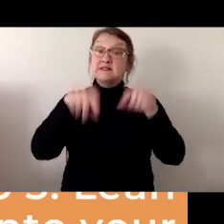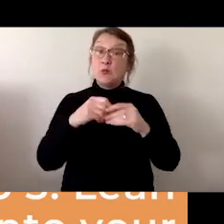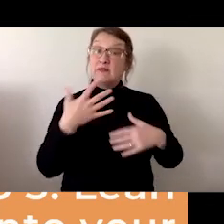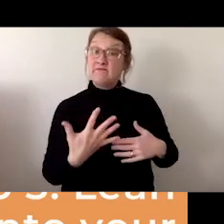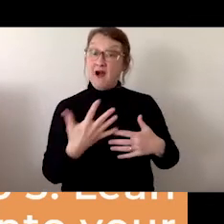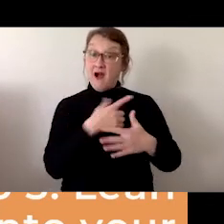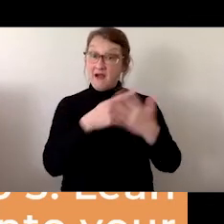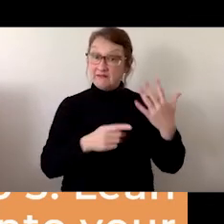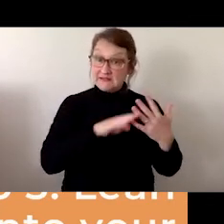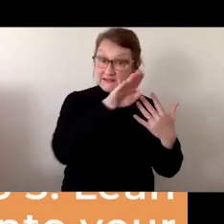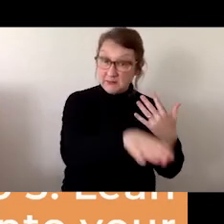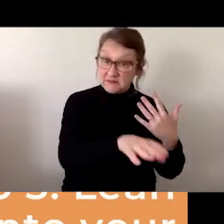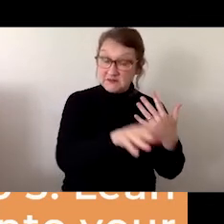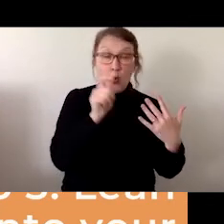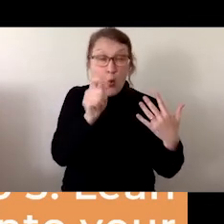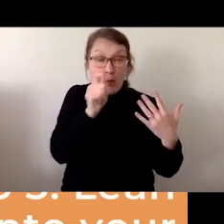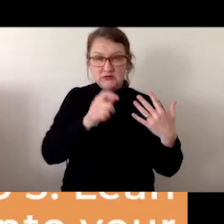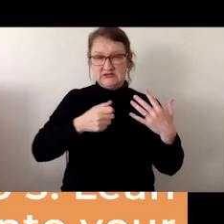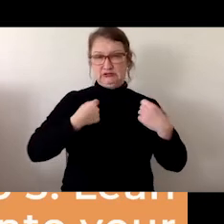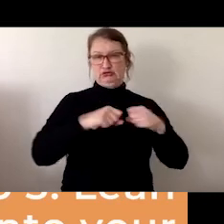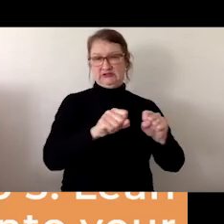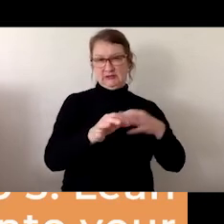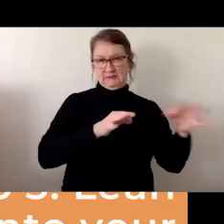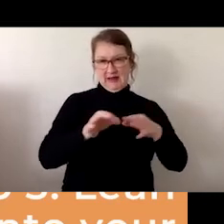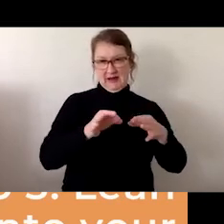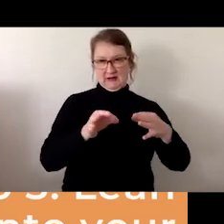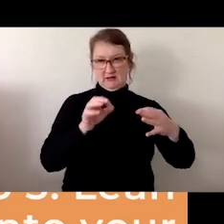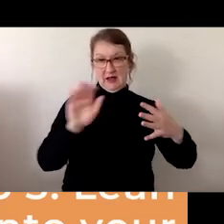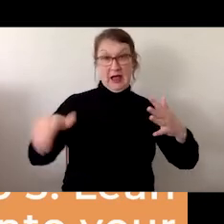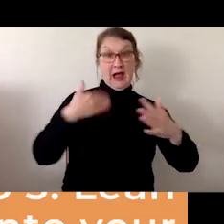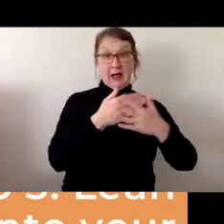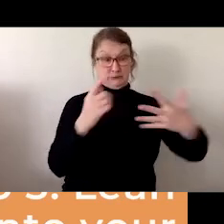And this is Step 3. I probably feel like you're already